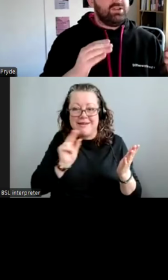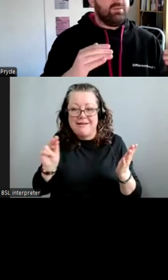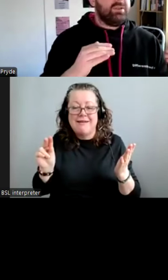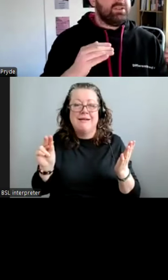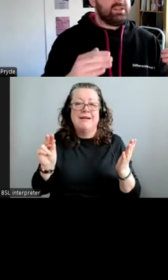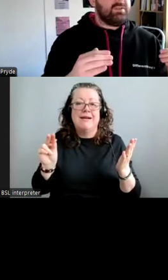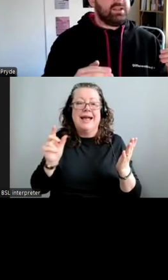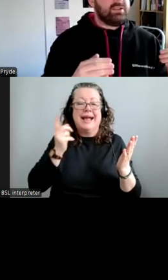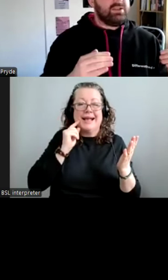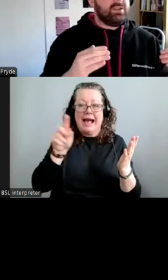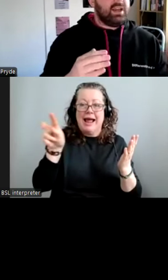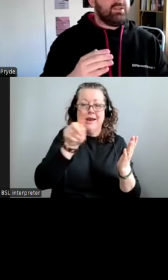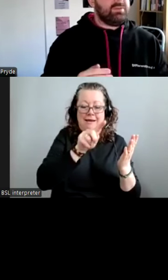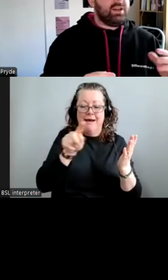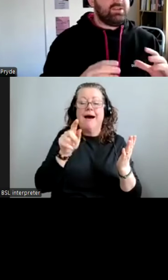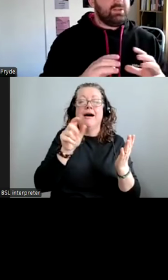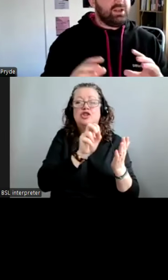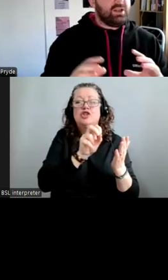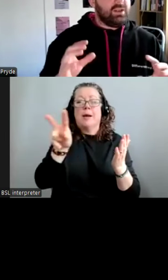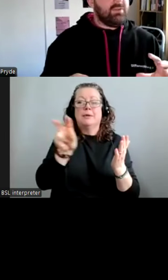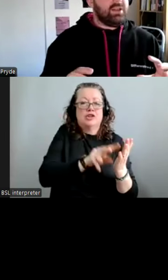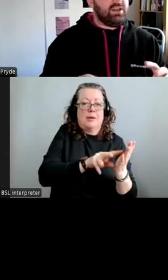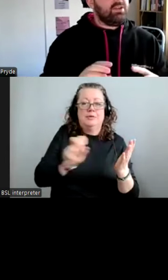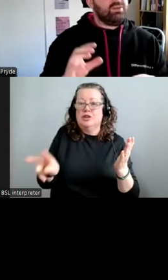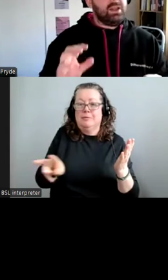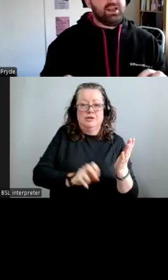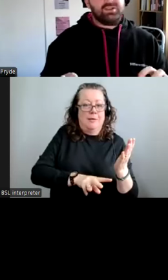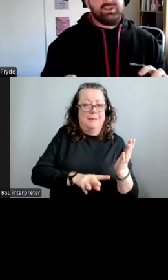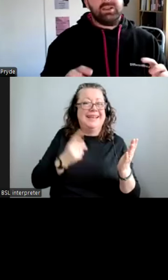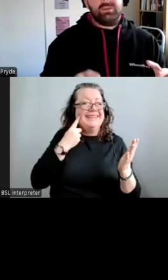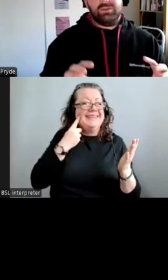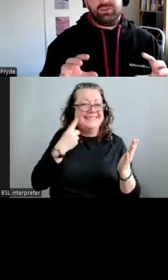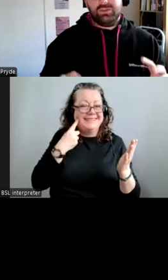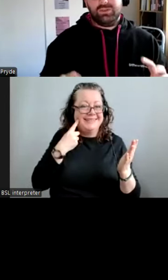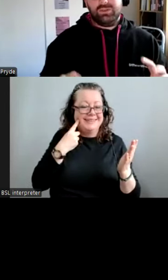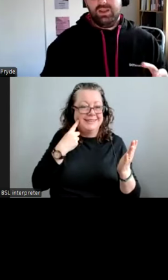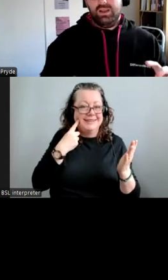can jump to specific sections on that actual page and quickly navigate and complete actions that they will want to do.